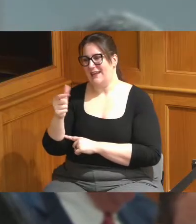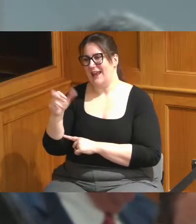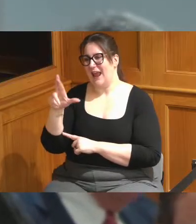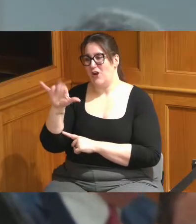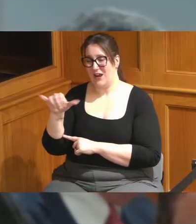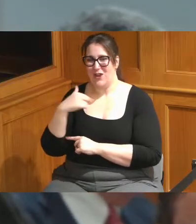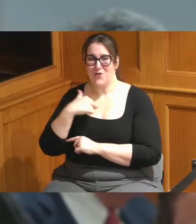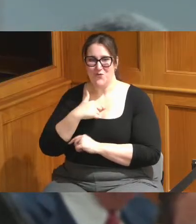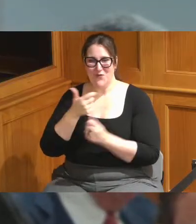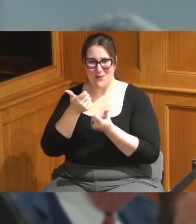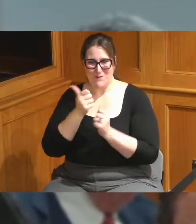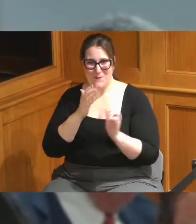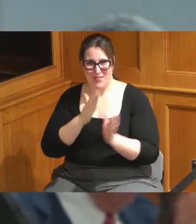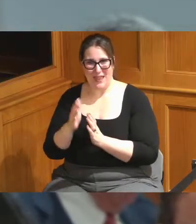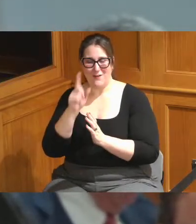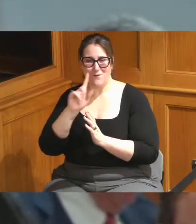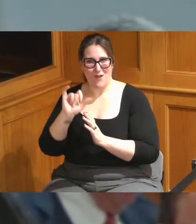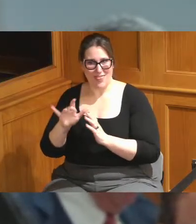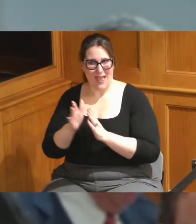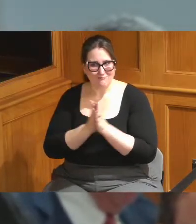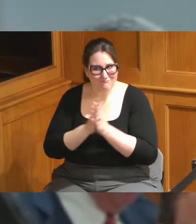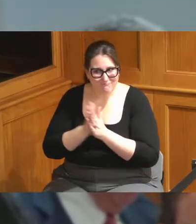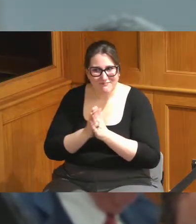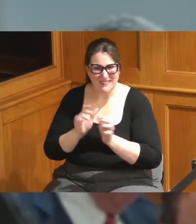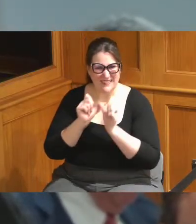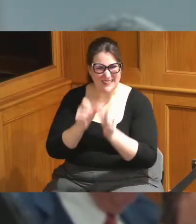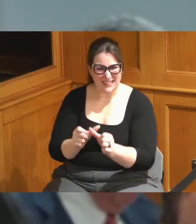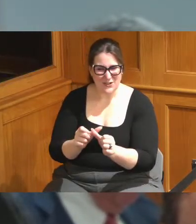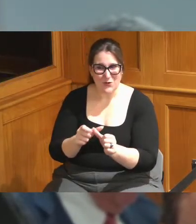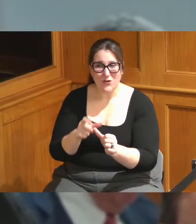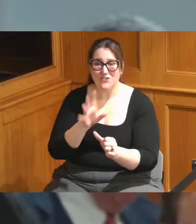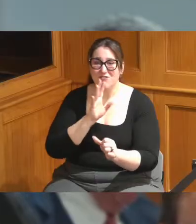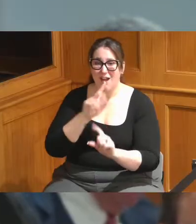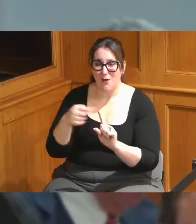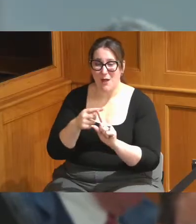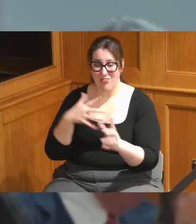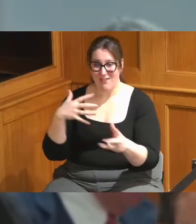and energy as we talk about the importance of the updated plan. We're here to share with you a